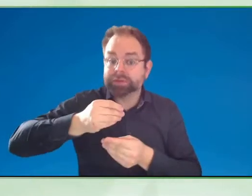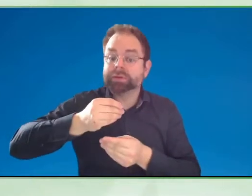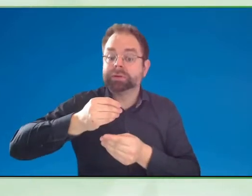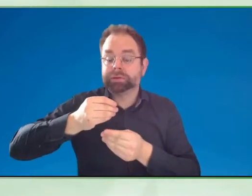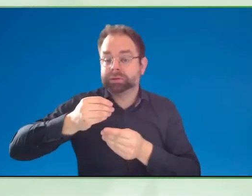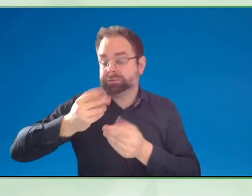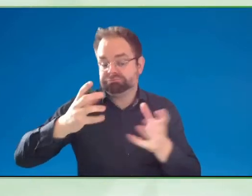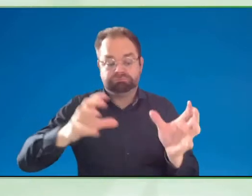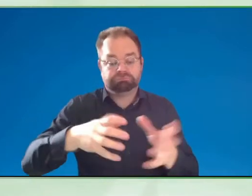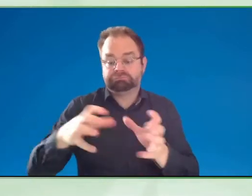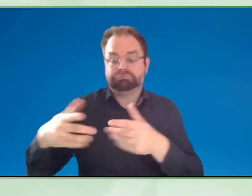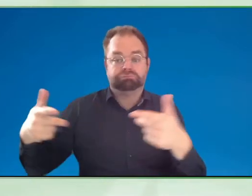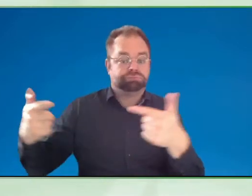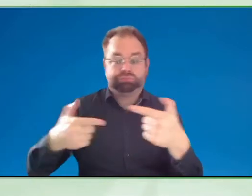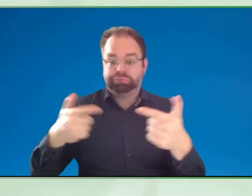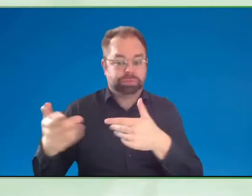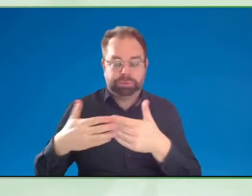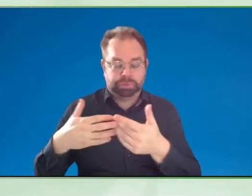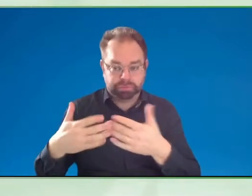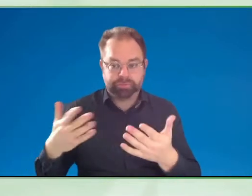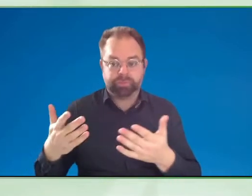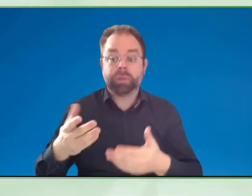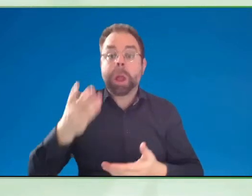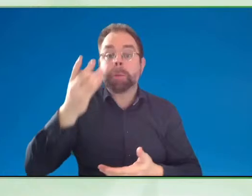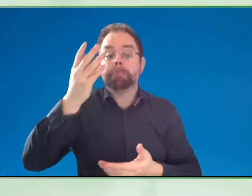This affects also the education system.